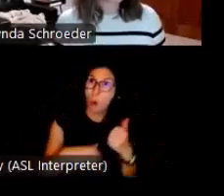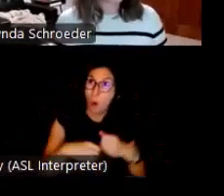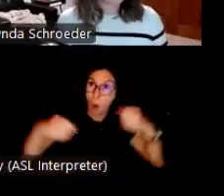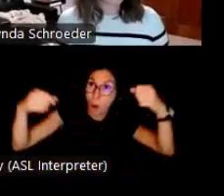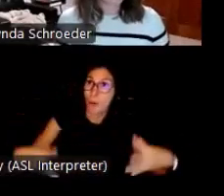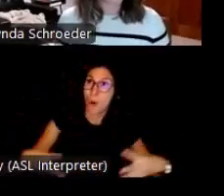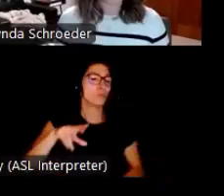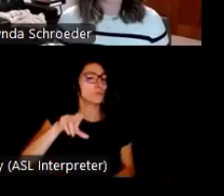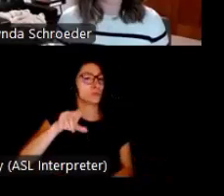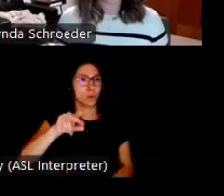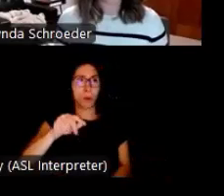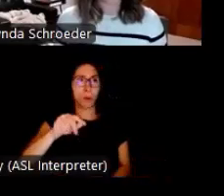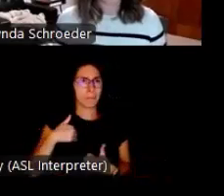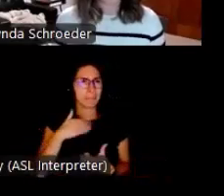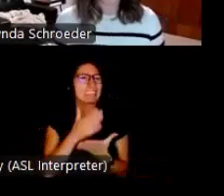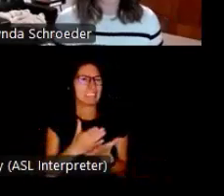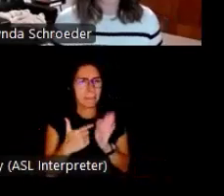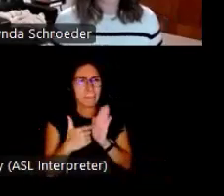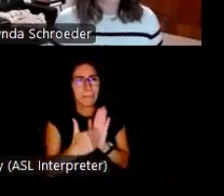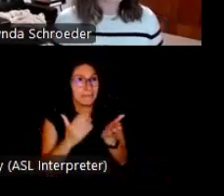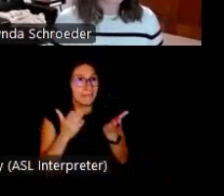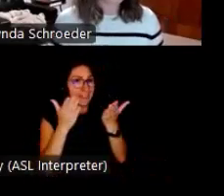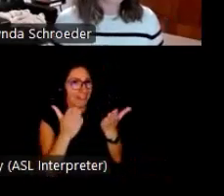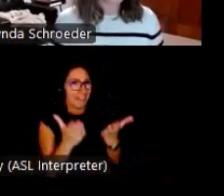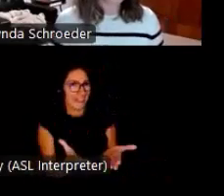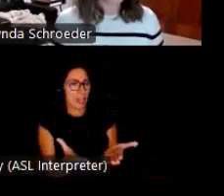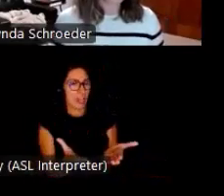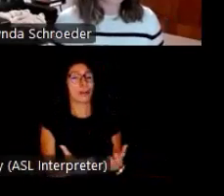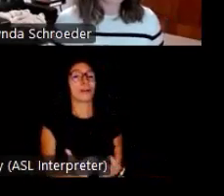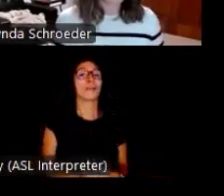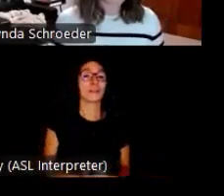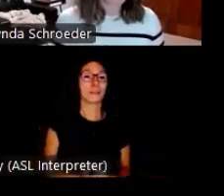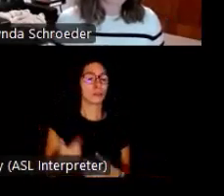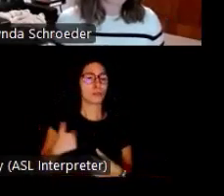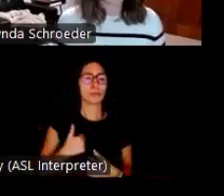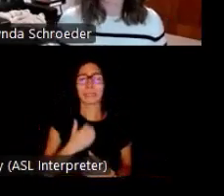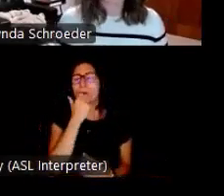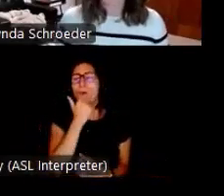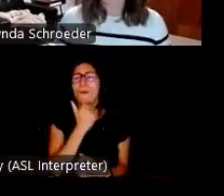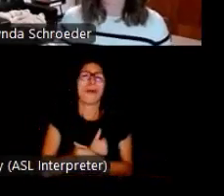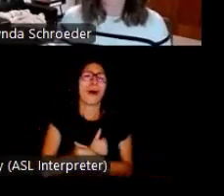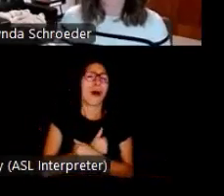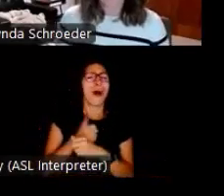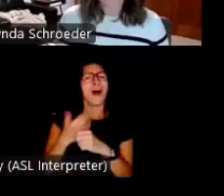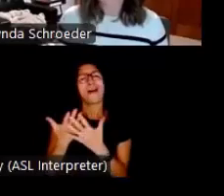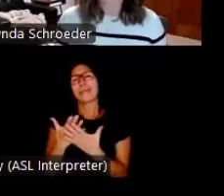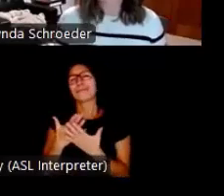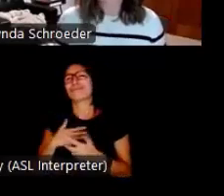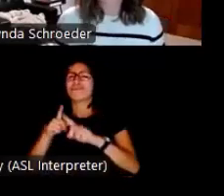And as much as we all love and rely on email communication, I will tell you that the best way